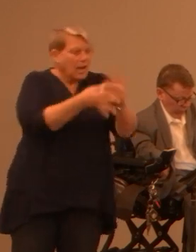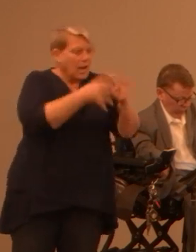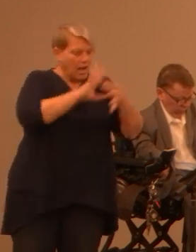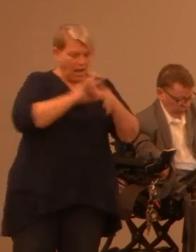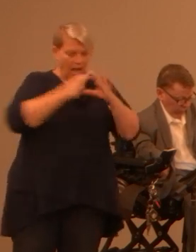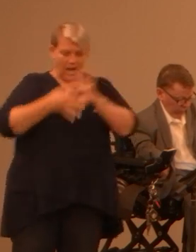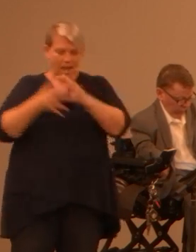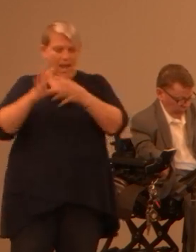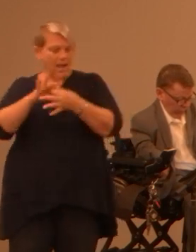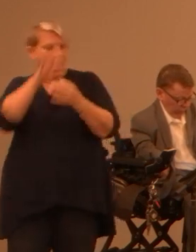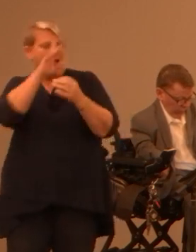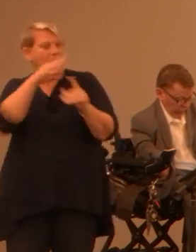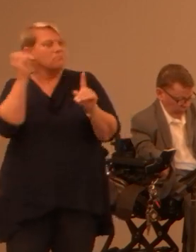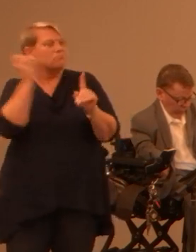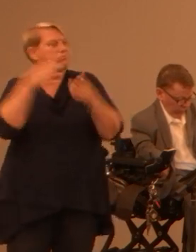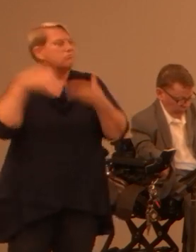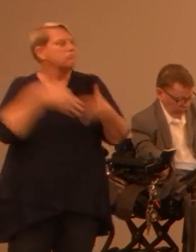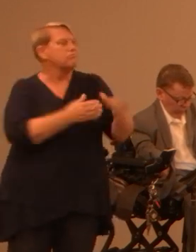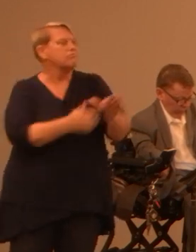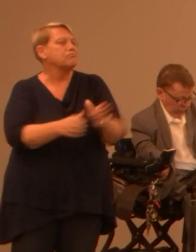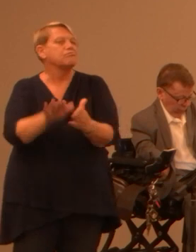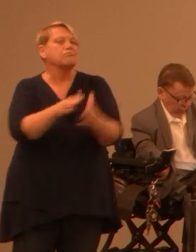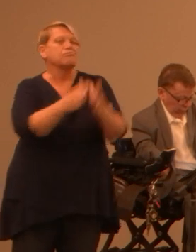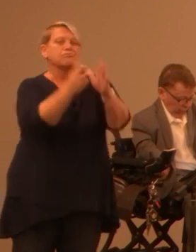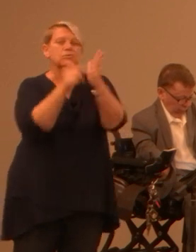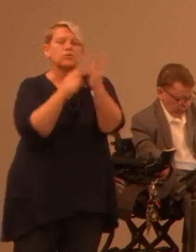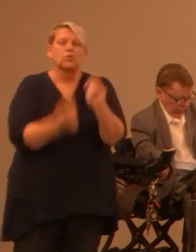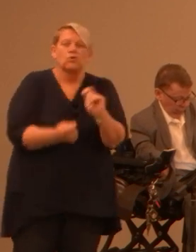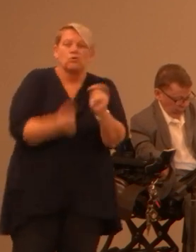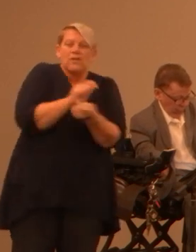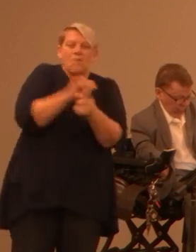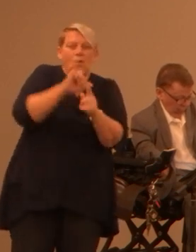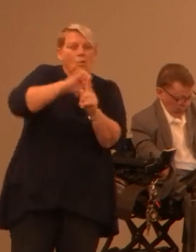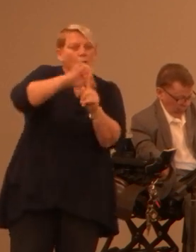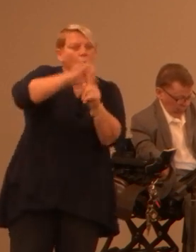to show that pathway forward to reform and accessibility.